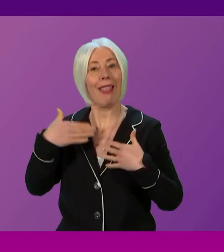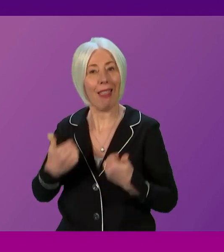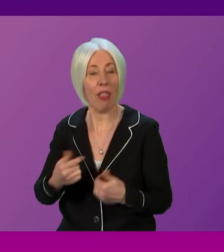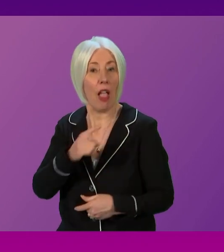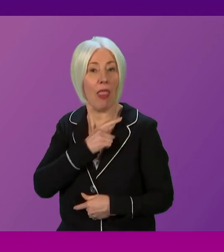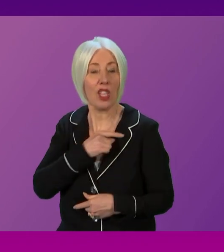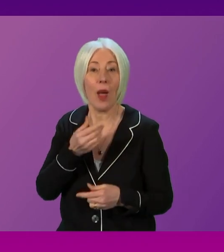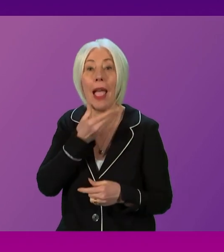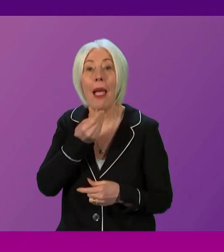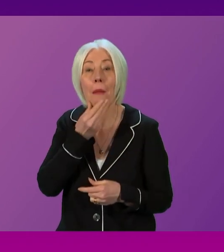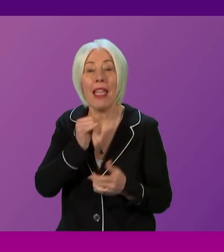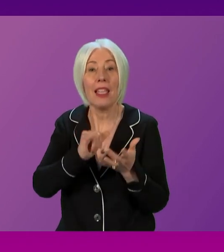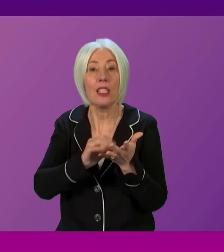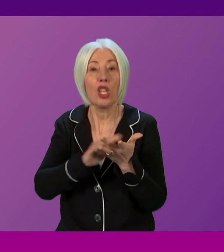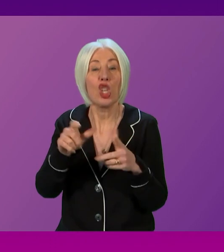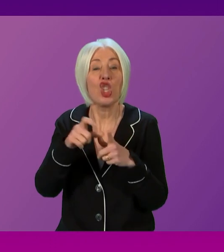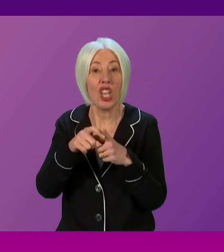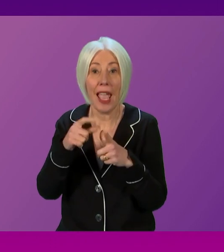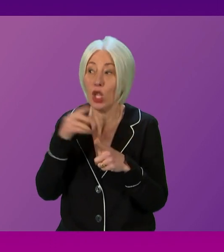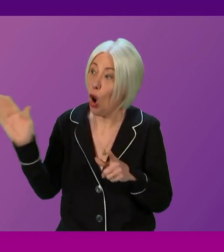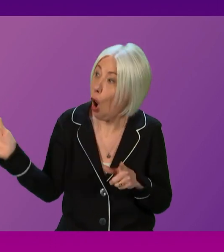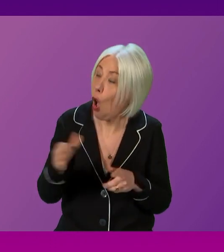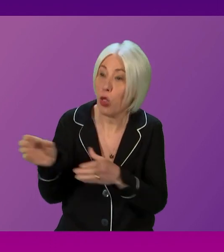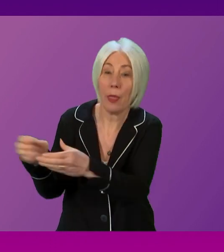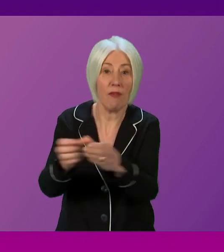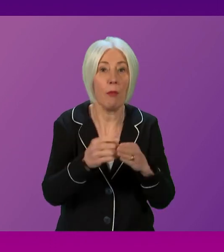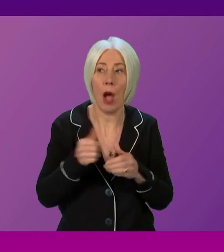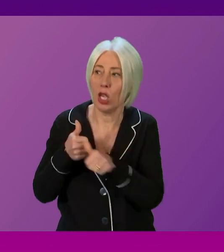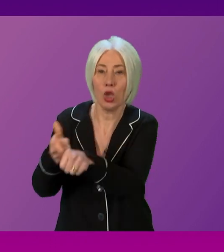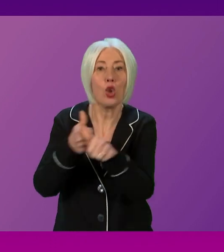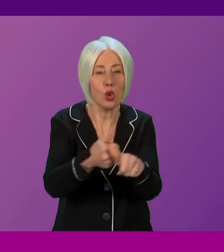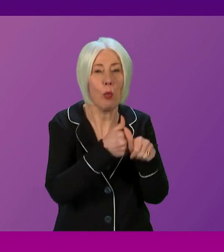shed movement commands strong cross-party support across the chamber, and why more than 40 MSPs